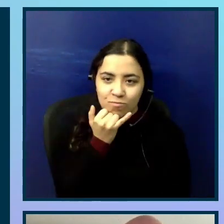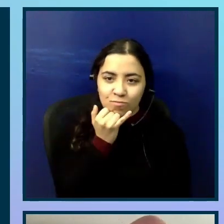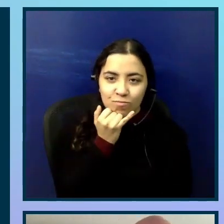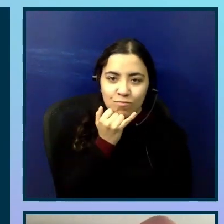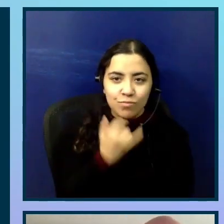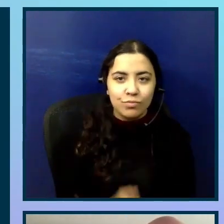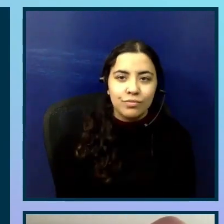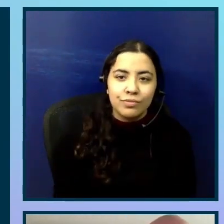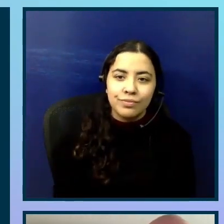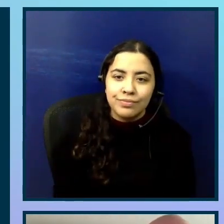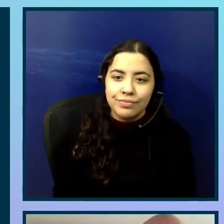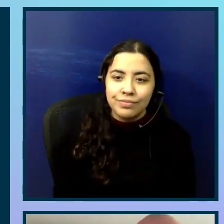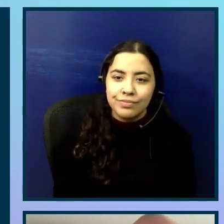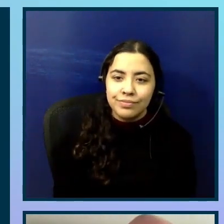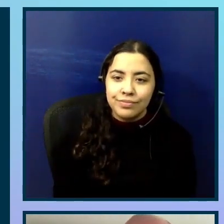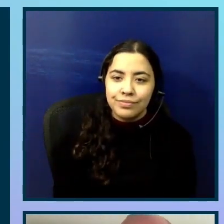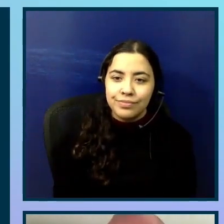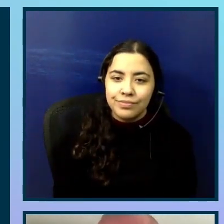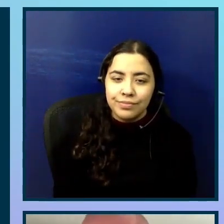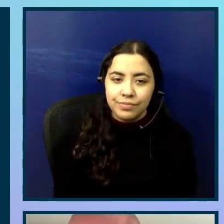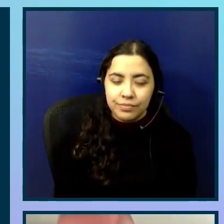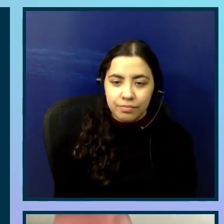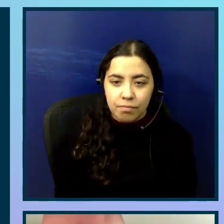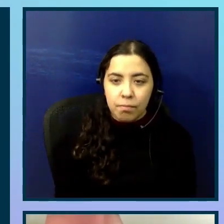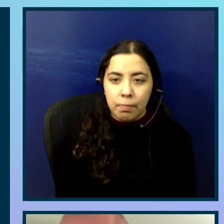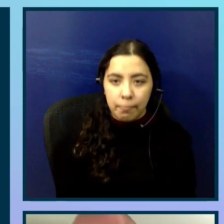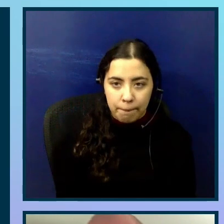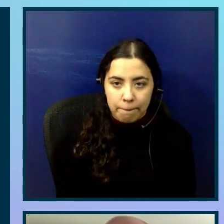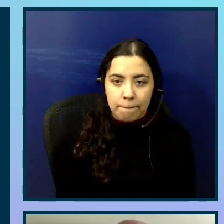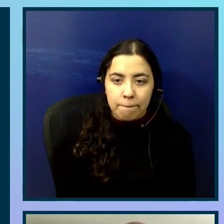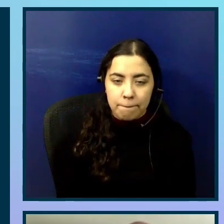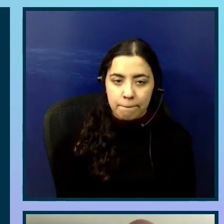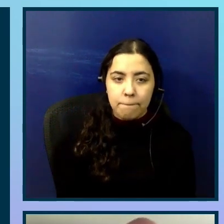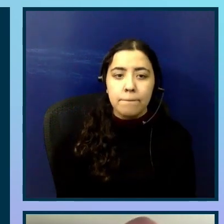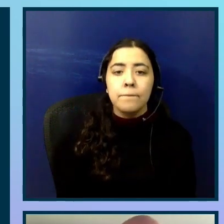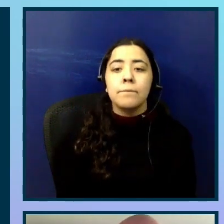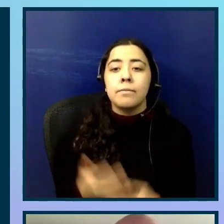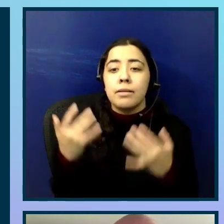So then you get into kind of beyond sort of where